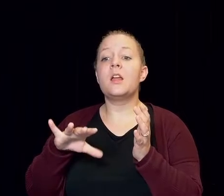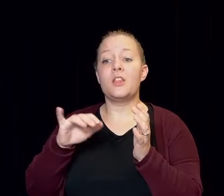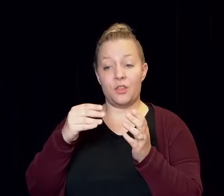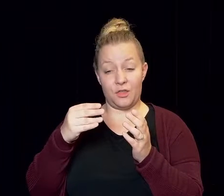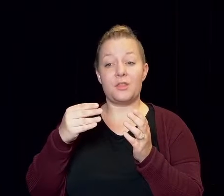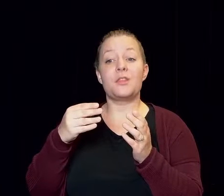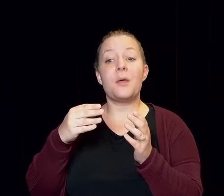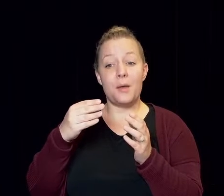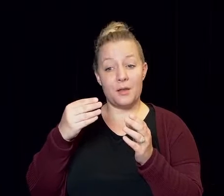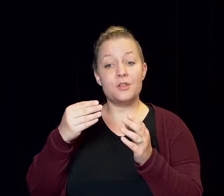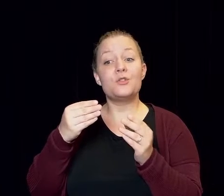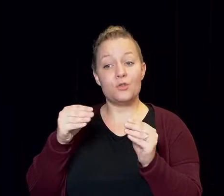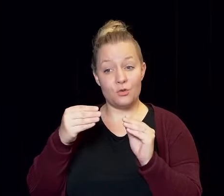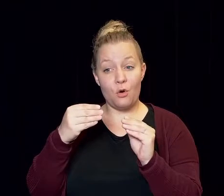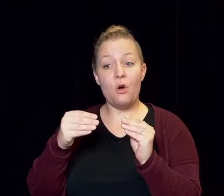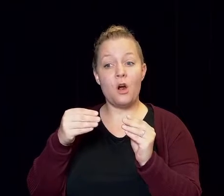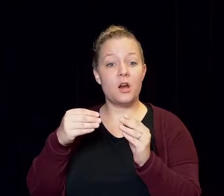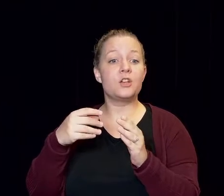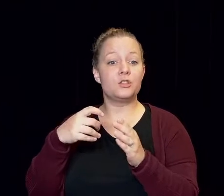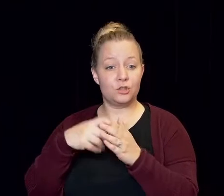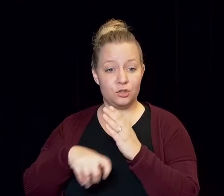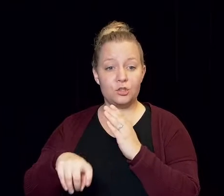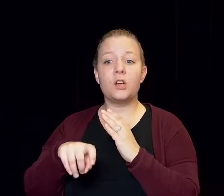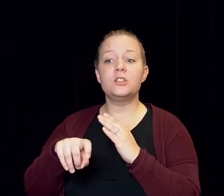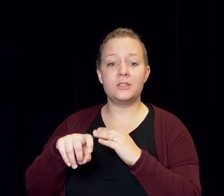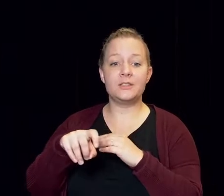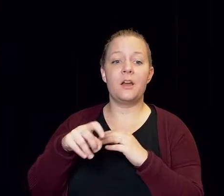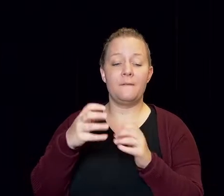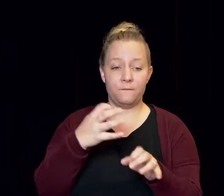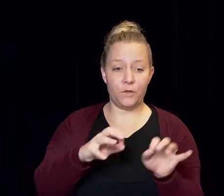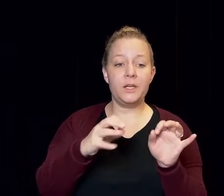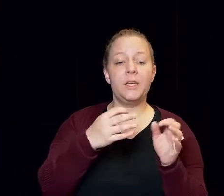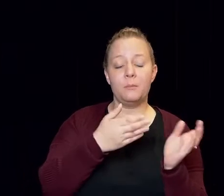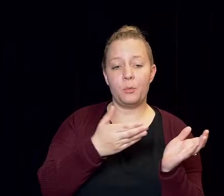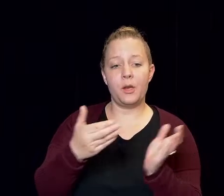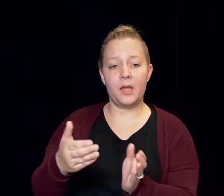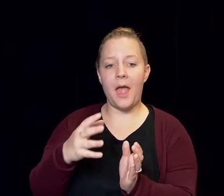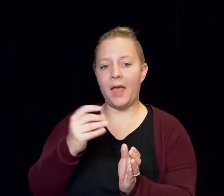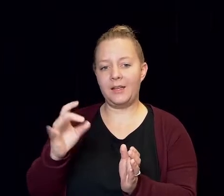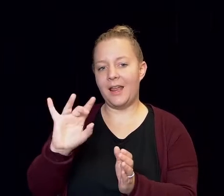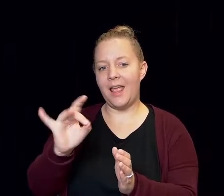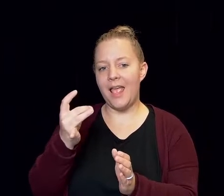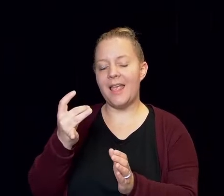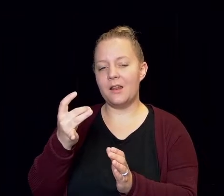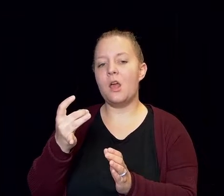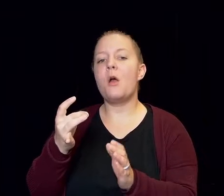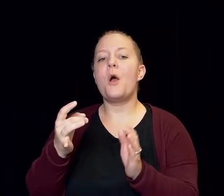in that table for 1 through 5 pizzas. Go ahead and pause. Alrighty, so in this table, take